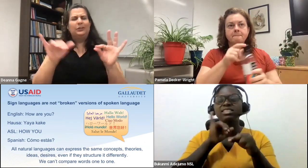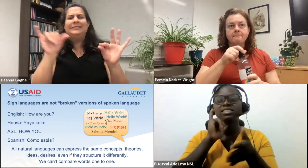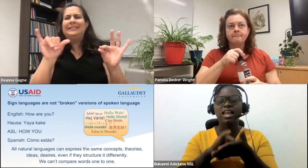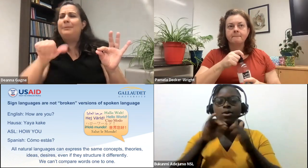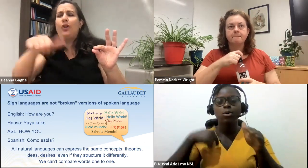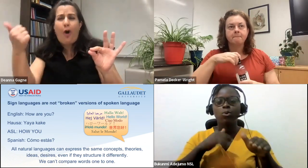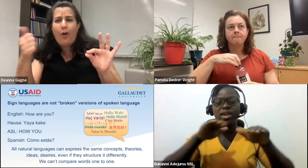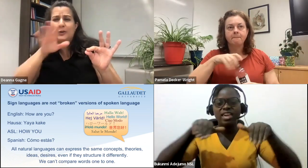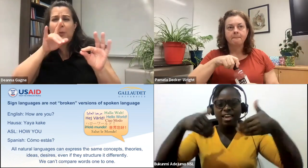exactly